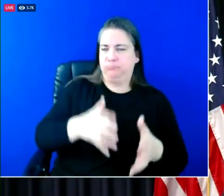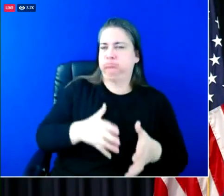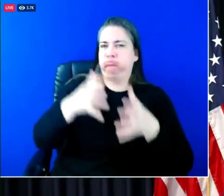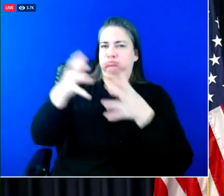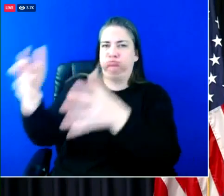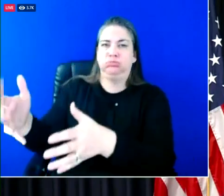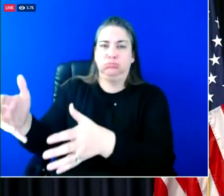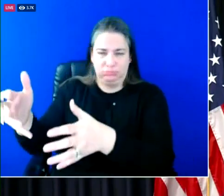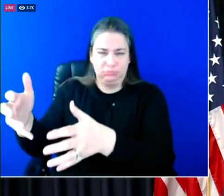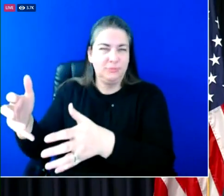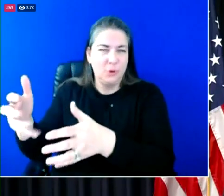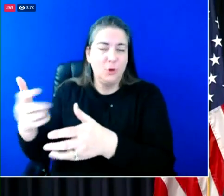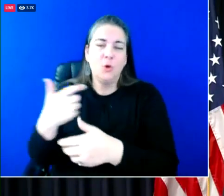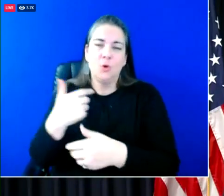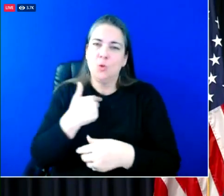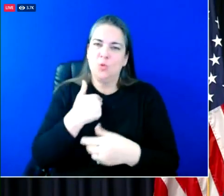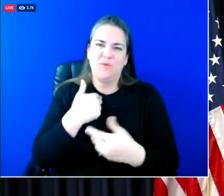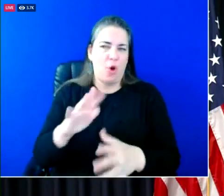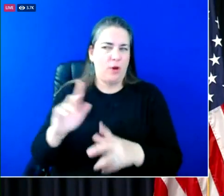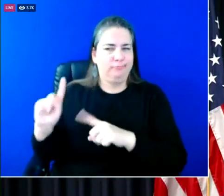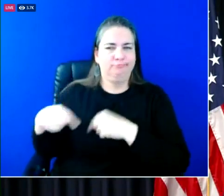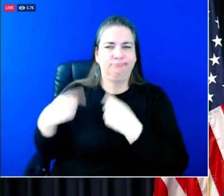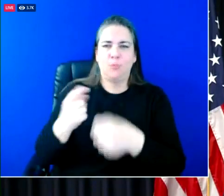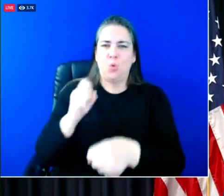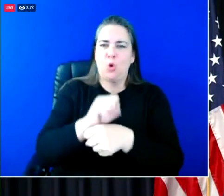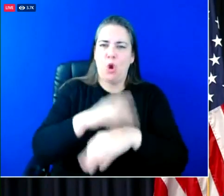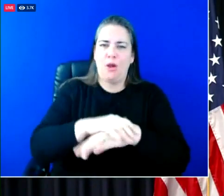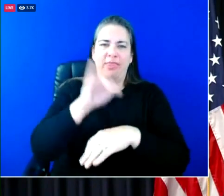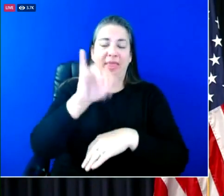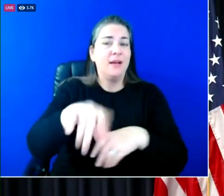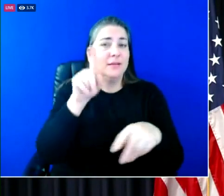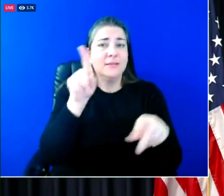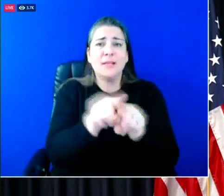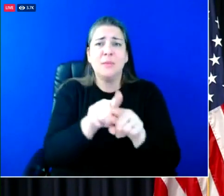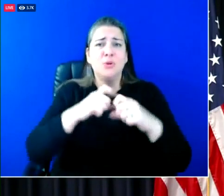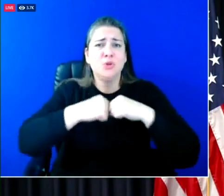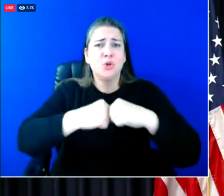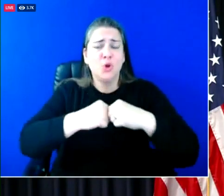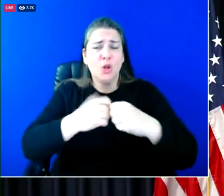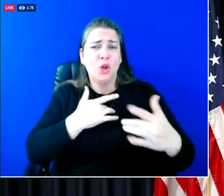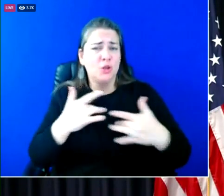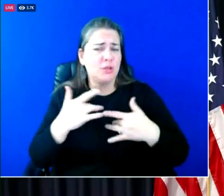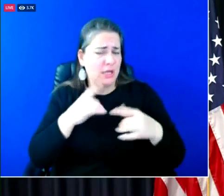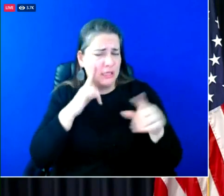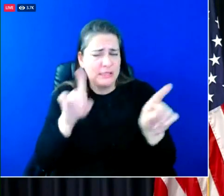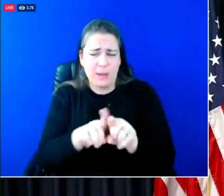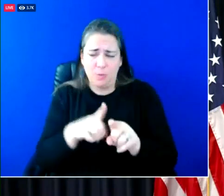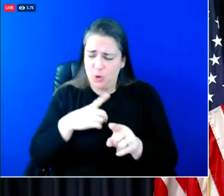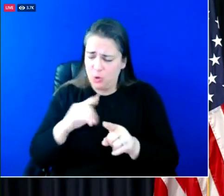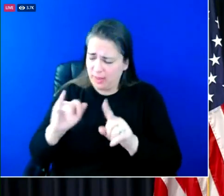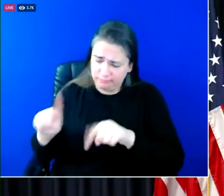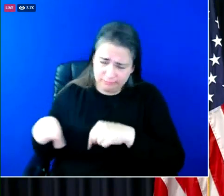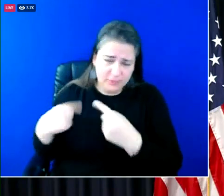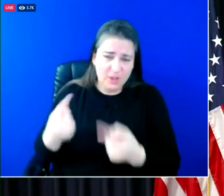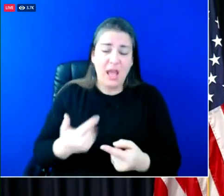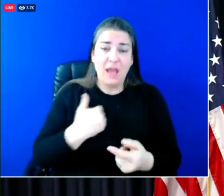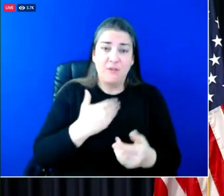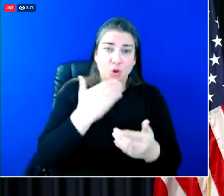since the very beginning. Just like we've been working security with concerns. Uh, there s o. There are good plans in place that have been in place